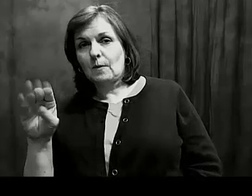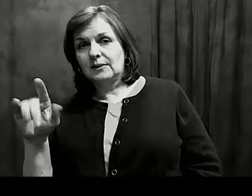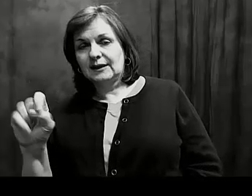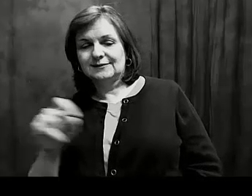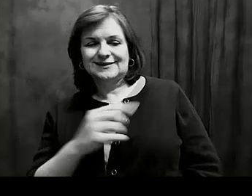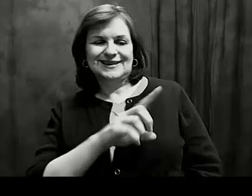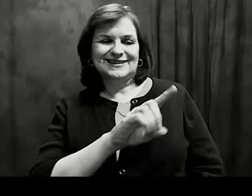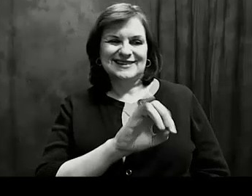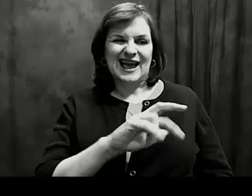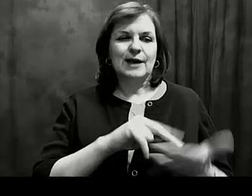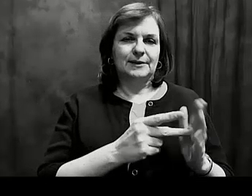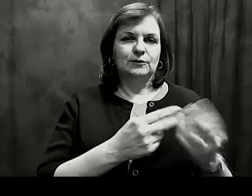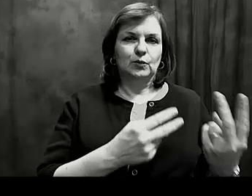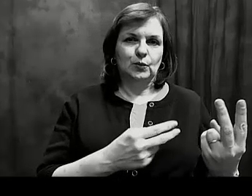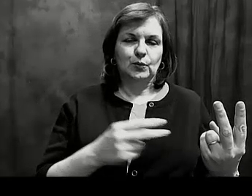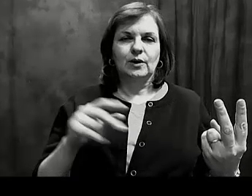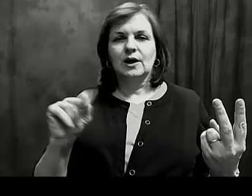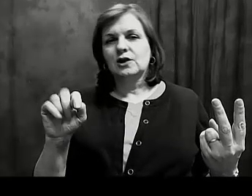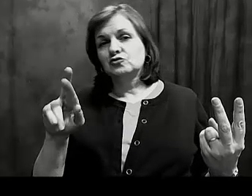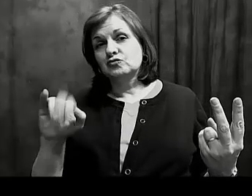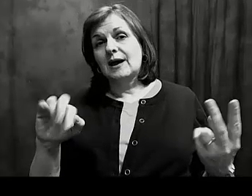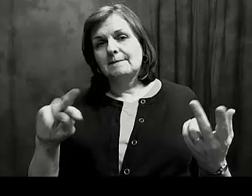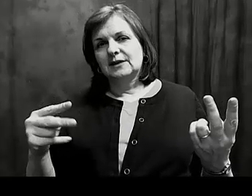"tri" is three